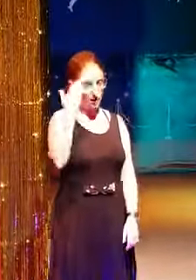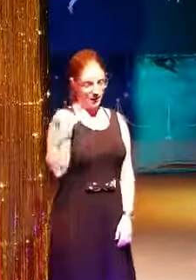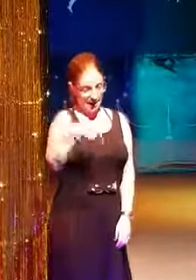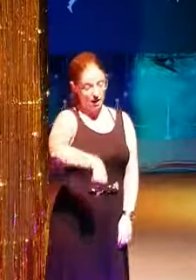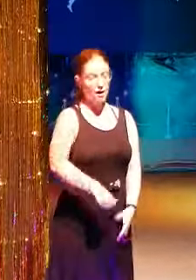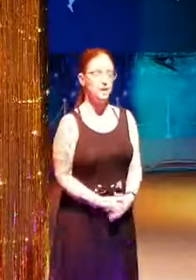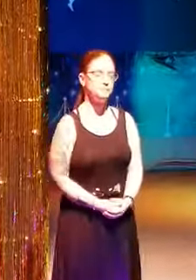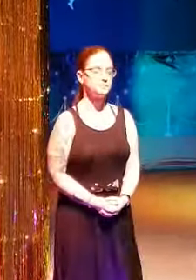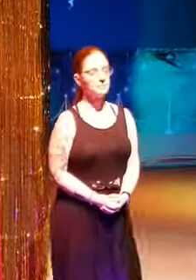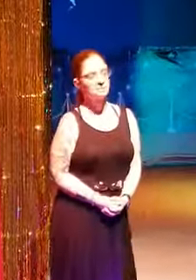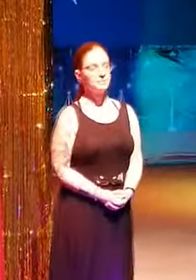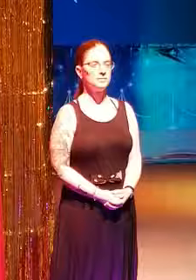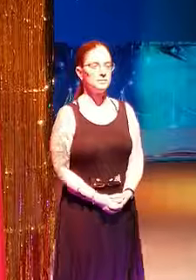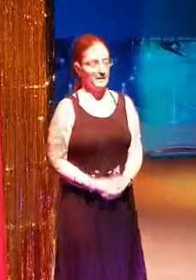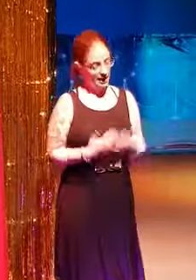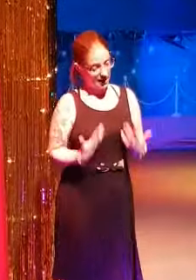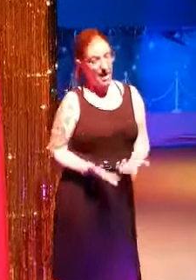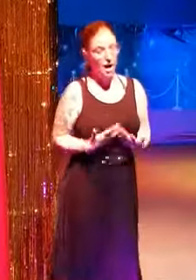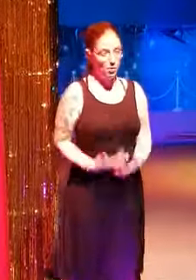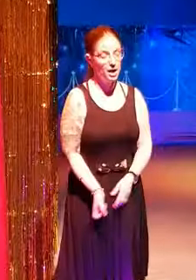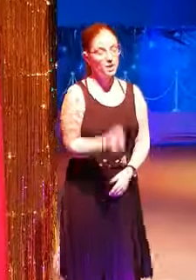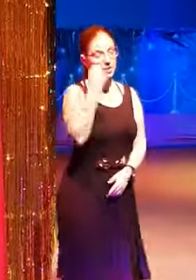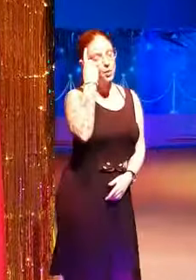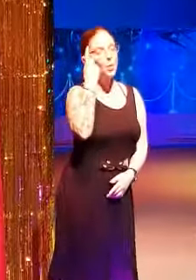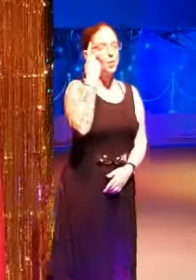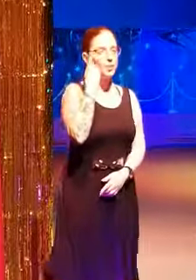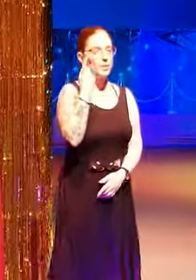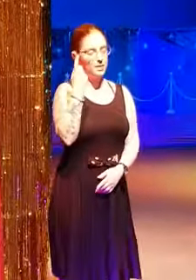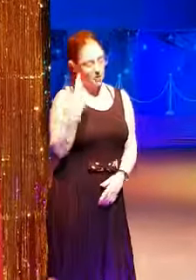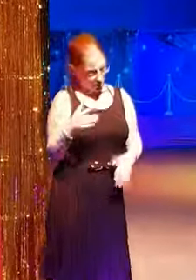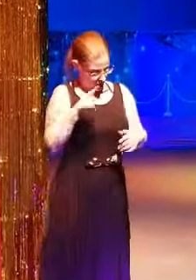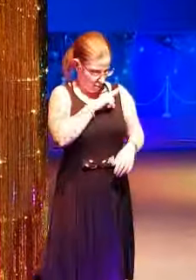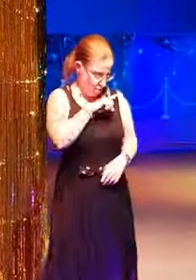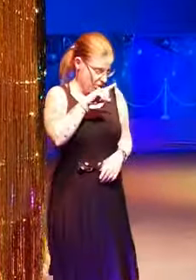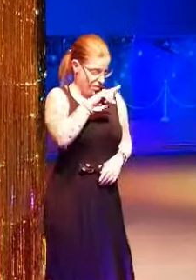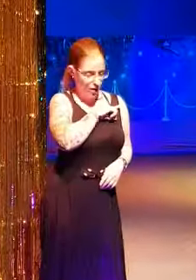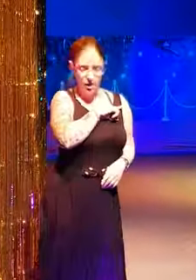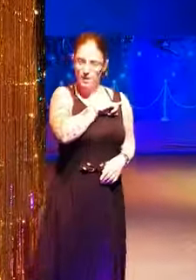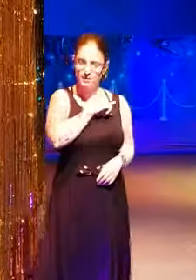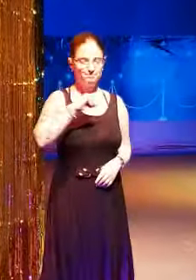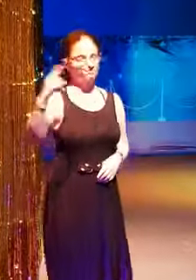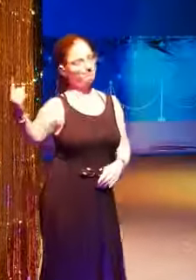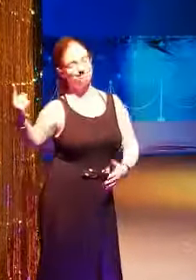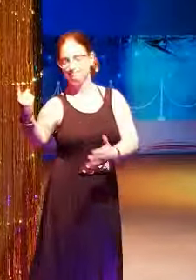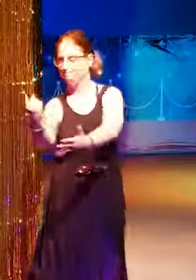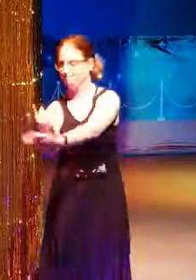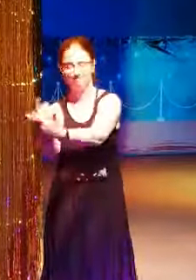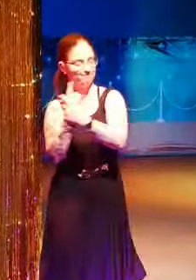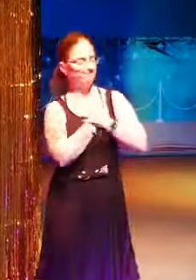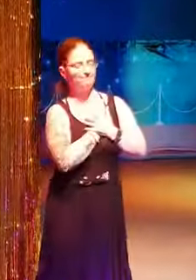Mamma Mia! Now I really know Why why, I should never let you go!